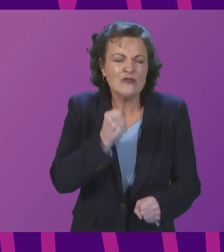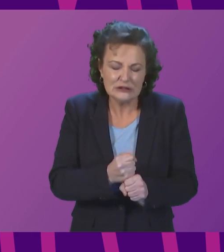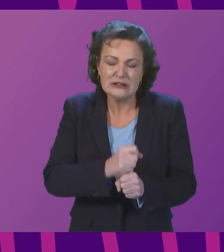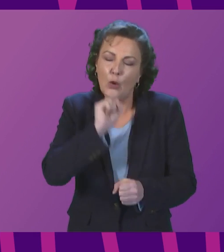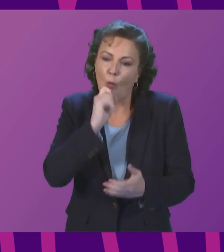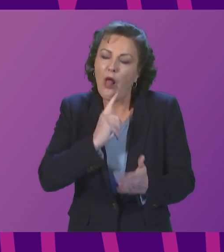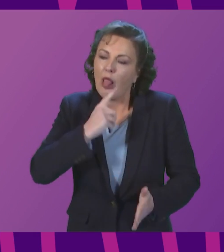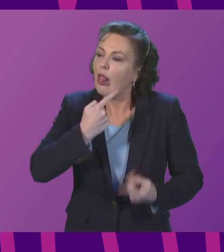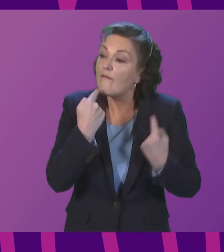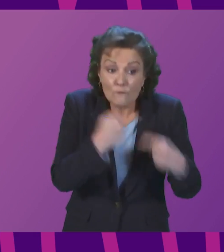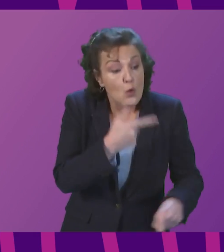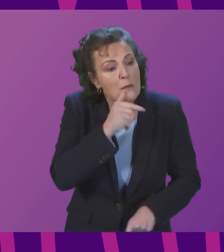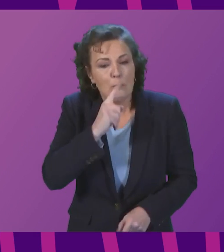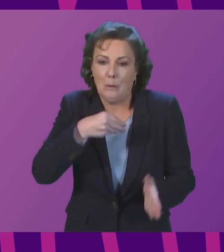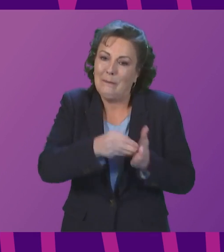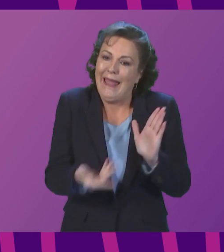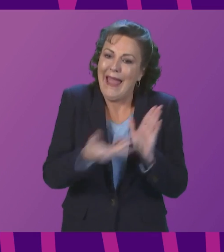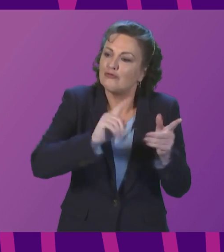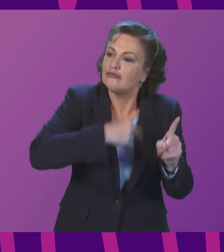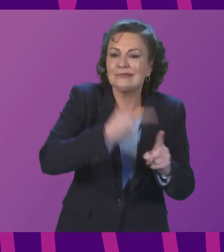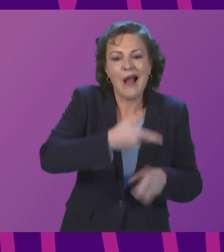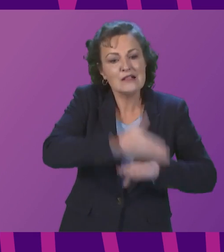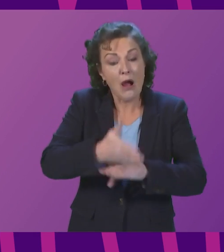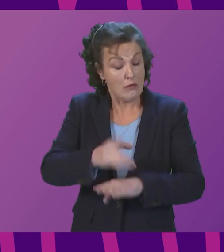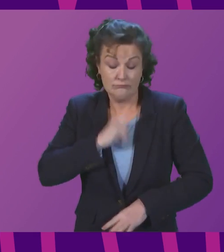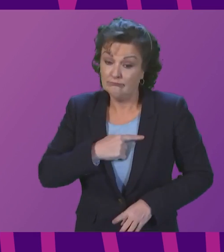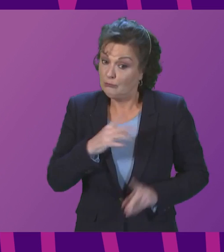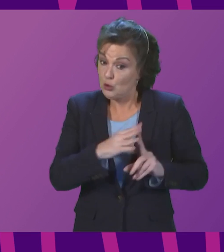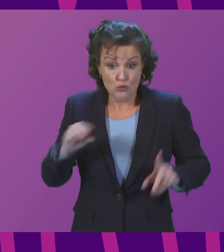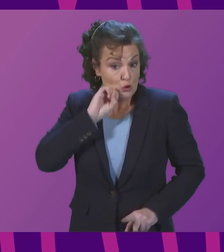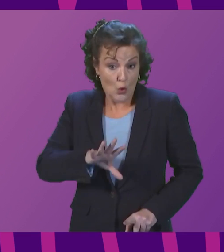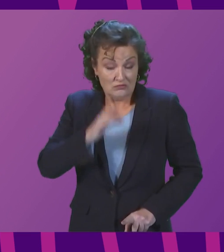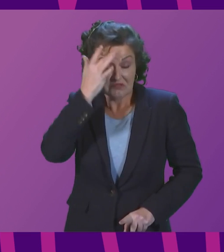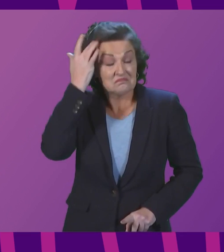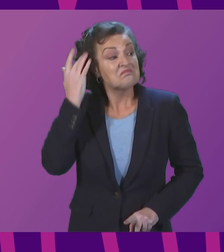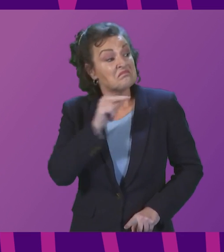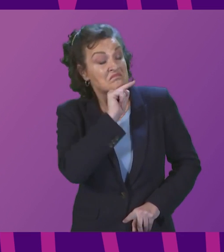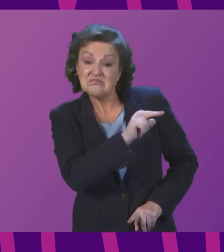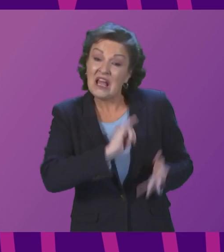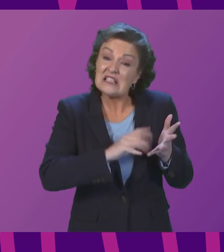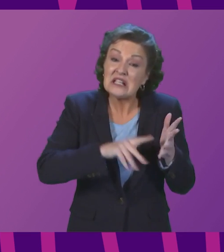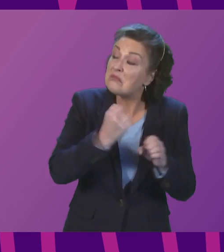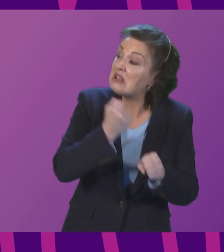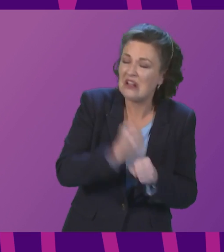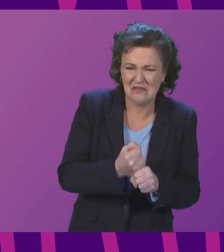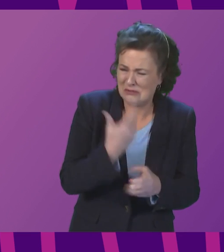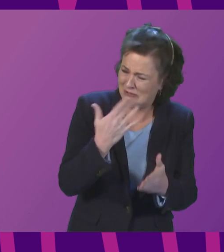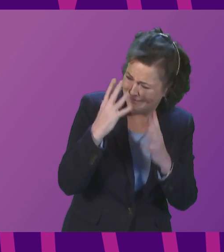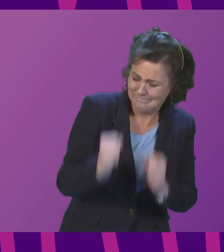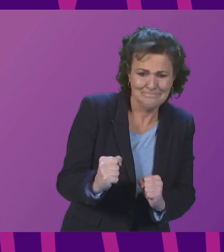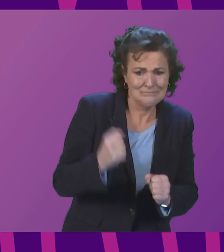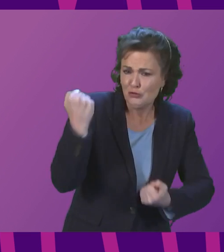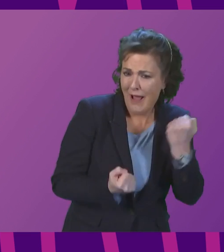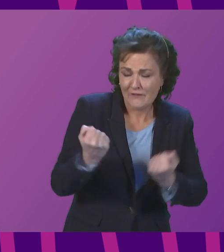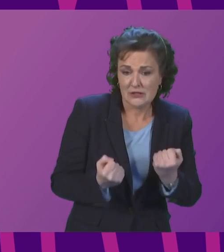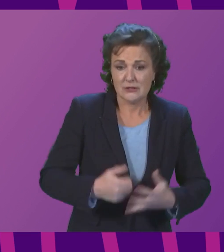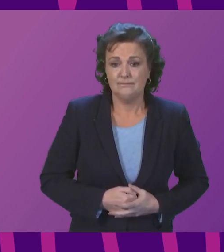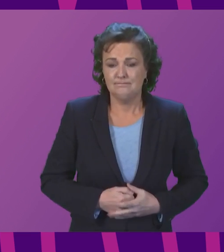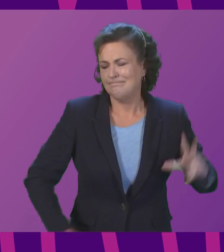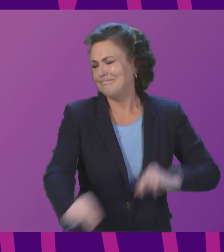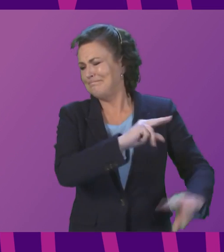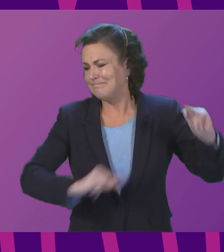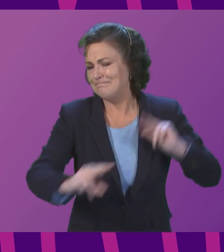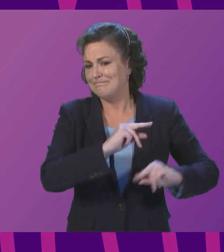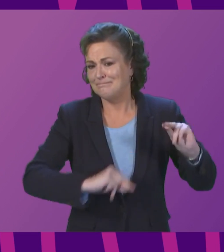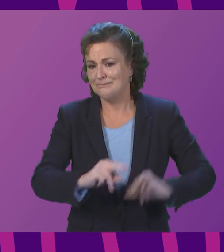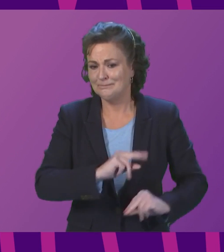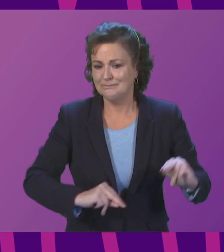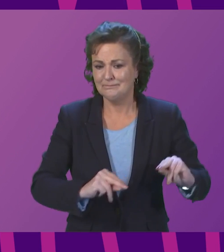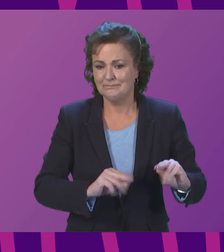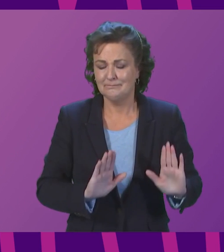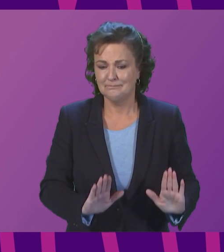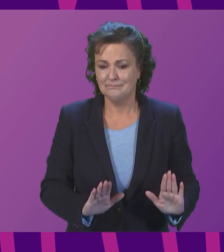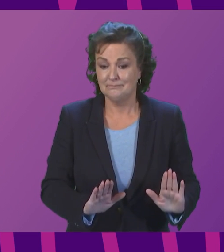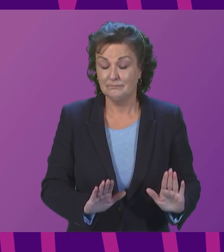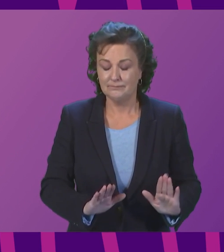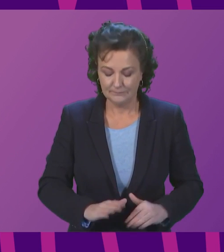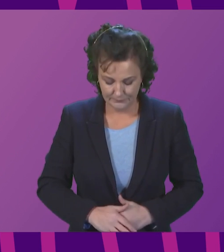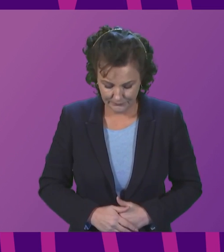The First Minister’s Government is anti-driver.